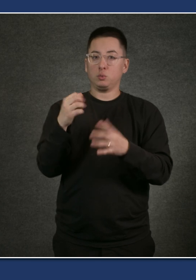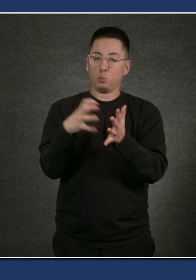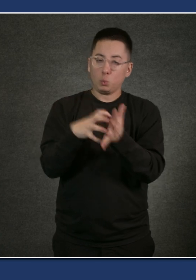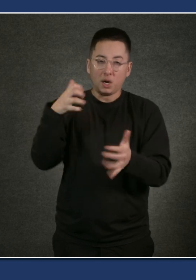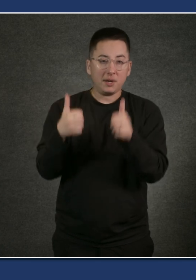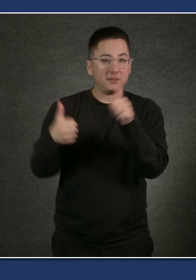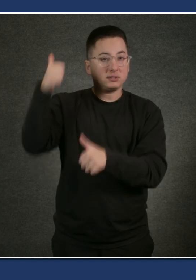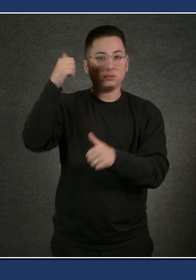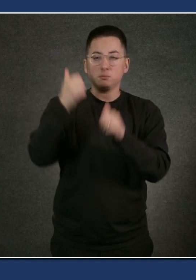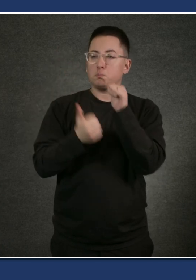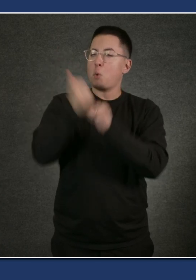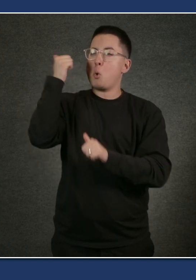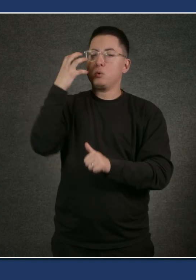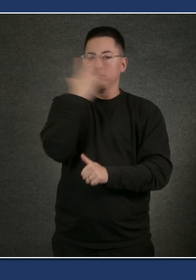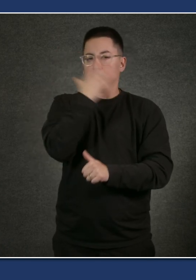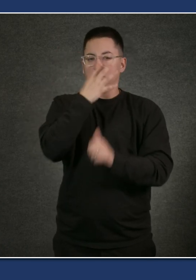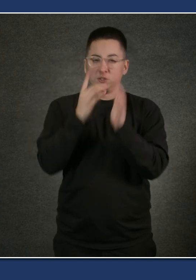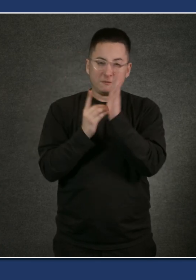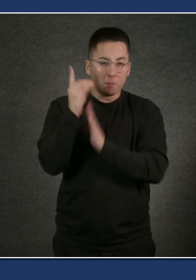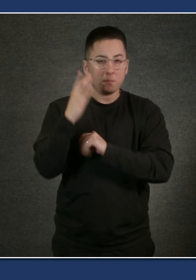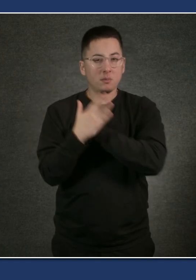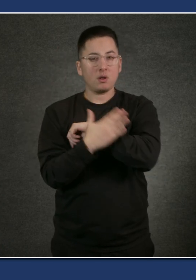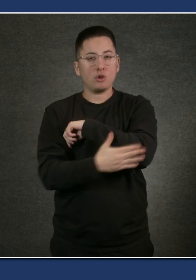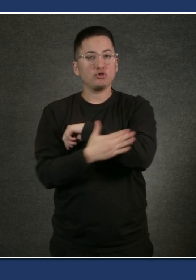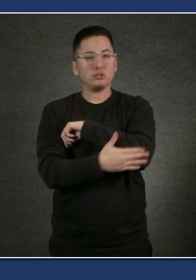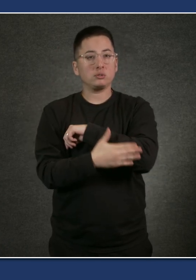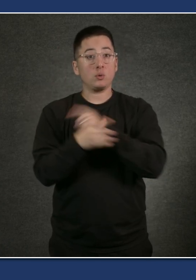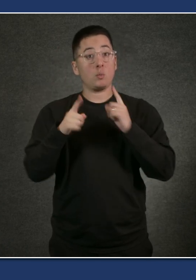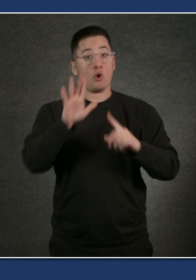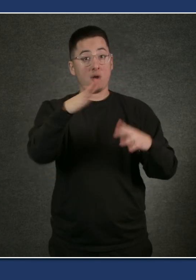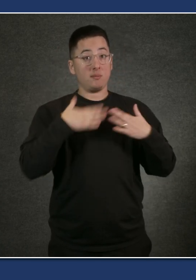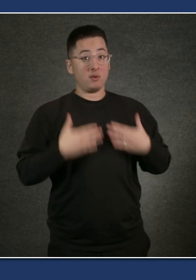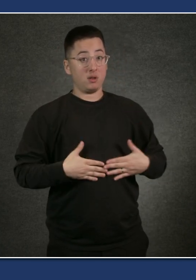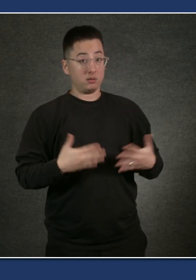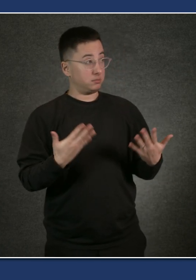most developed country while your body can no longer produce